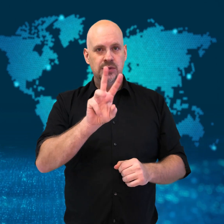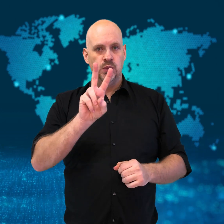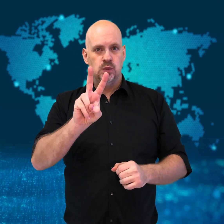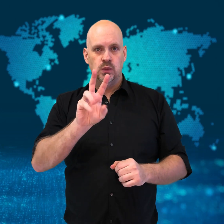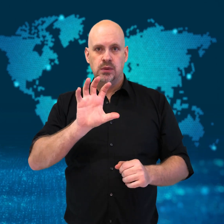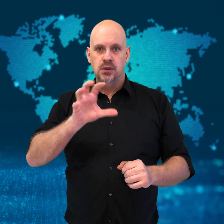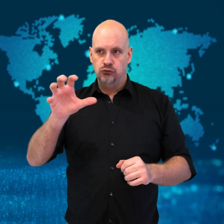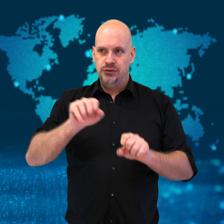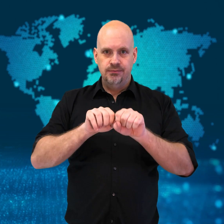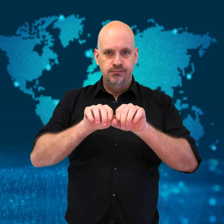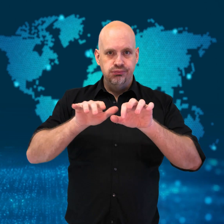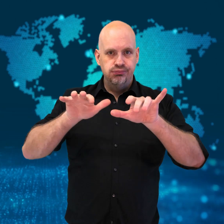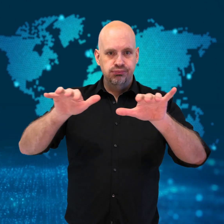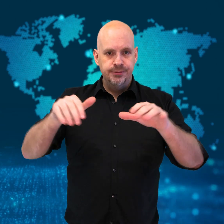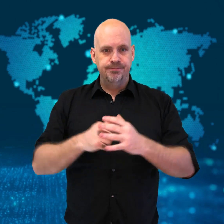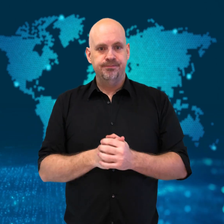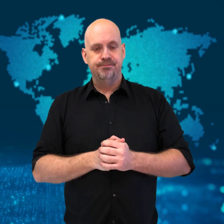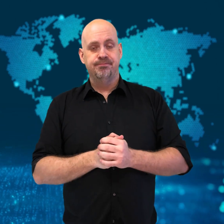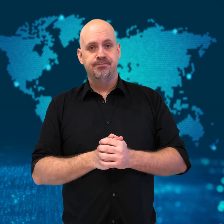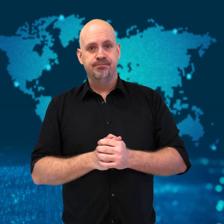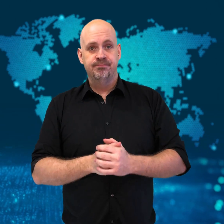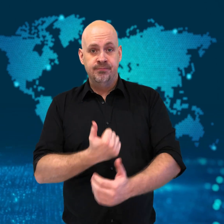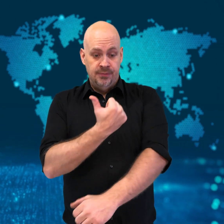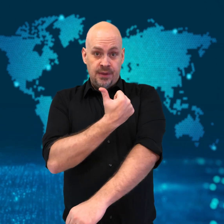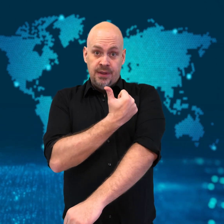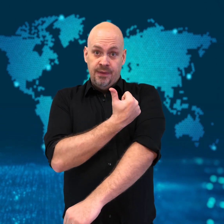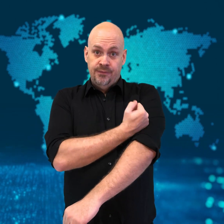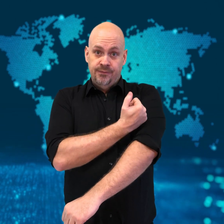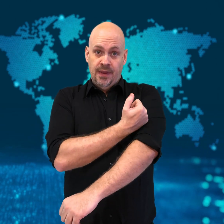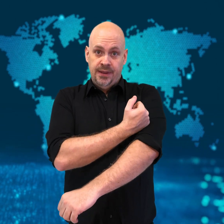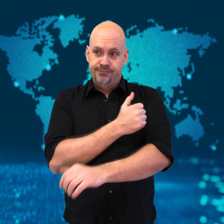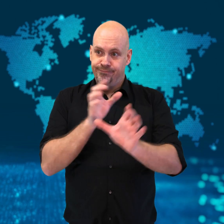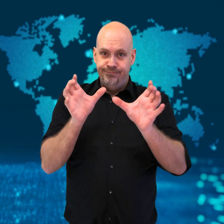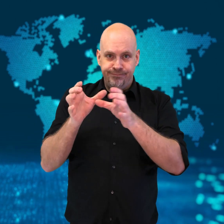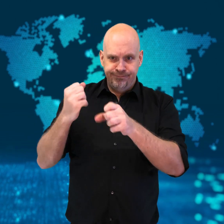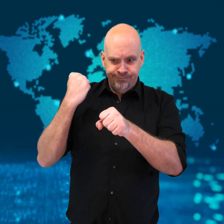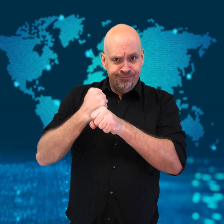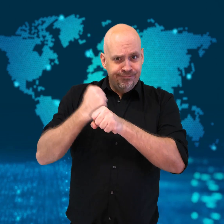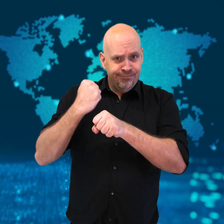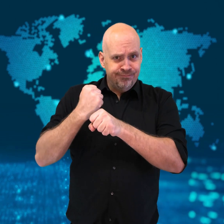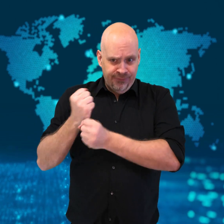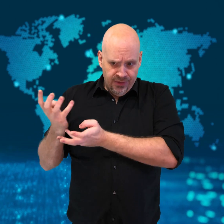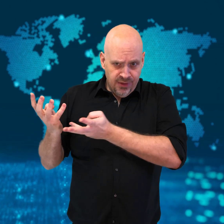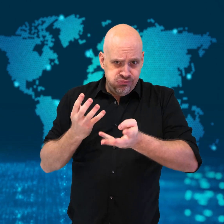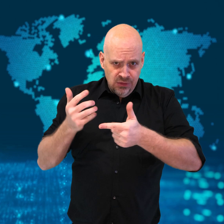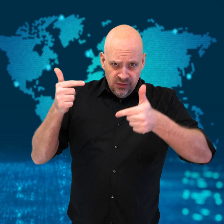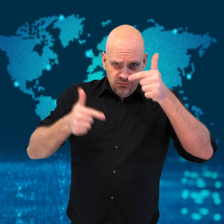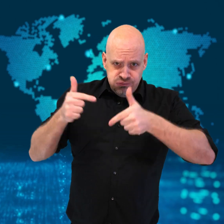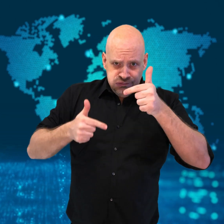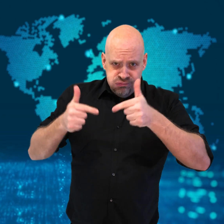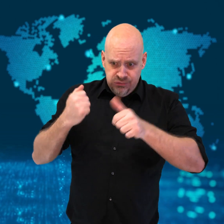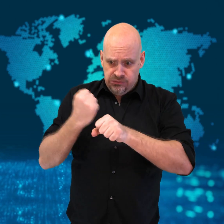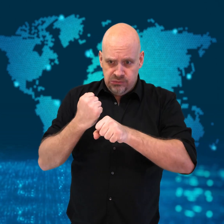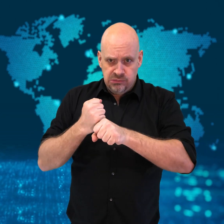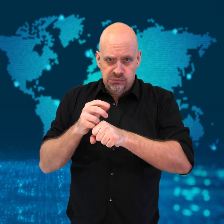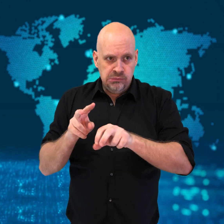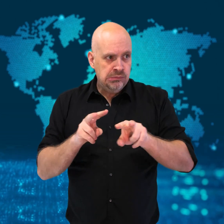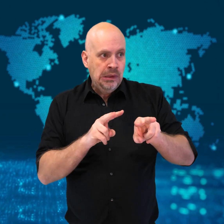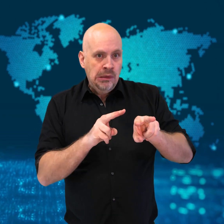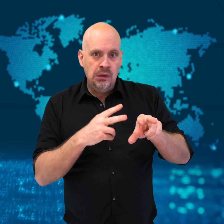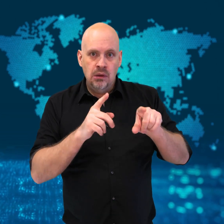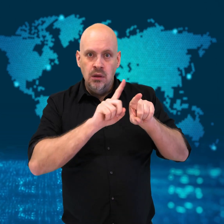Vaccine makers are concerned and are scrambling to ensure their